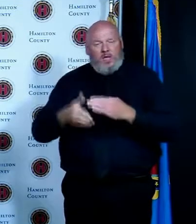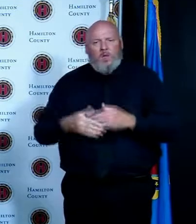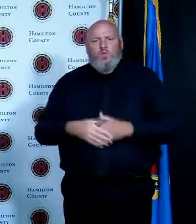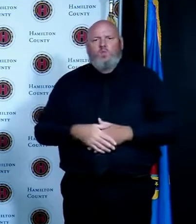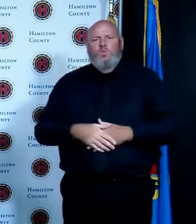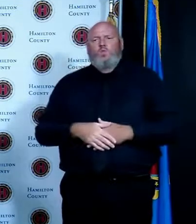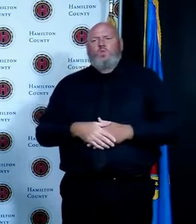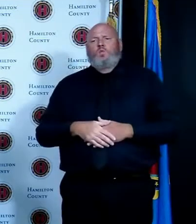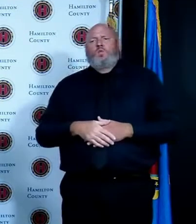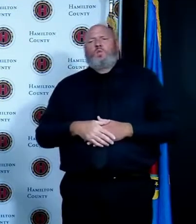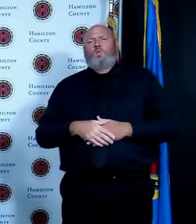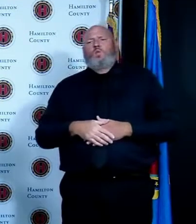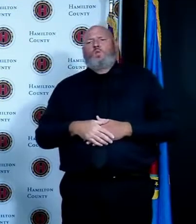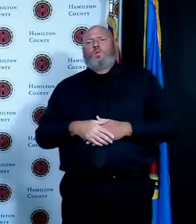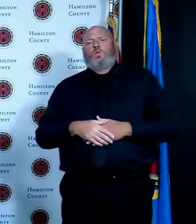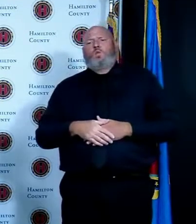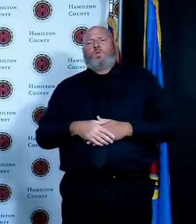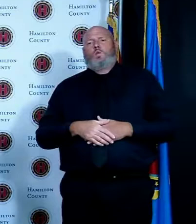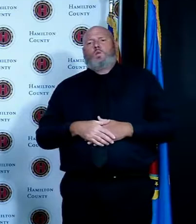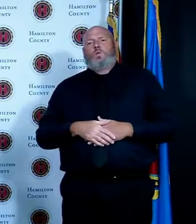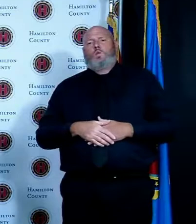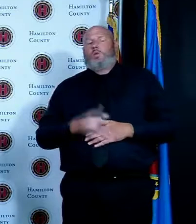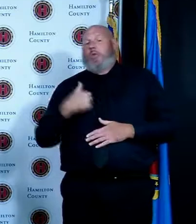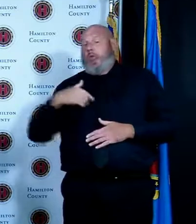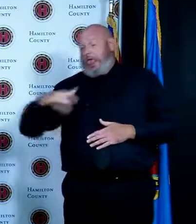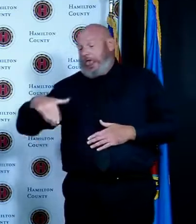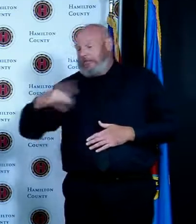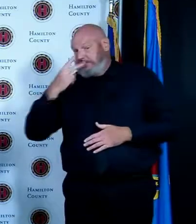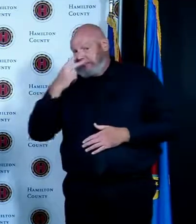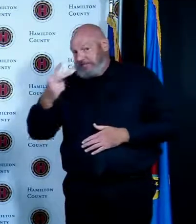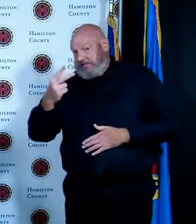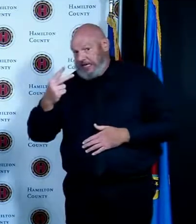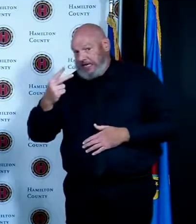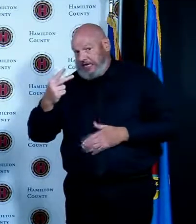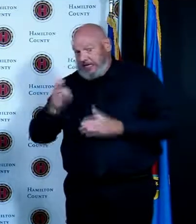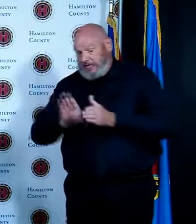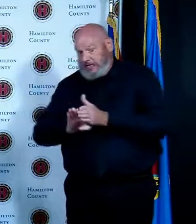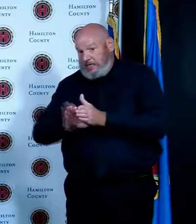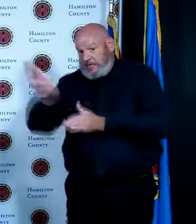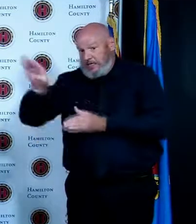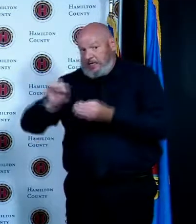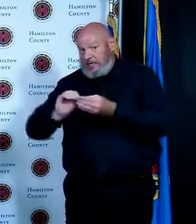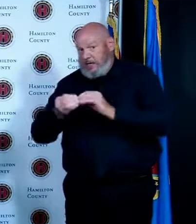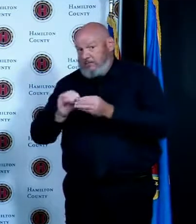news we know it is summer we know that colds and flus typically do not do well during the summer